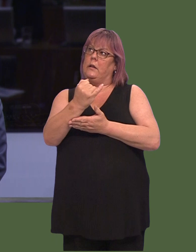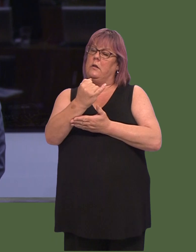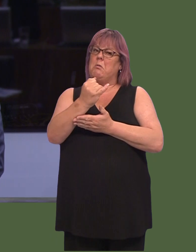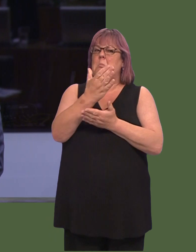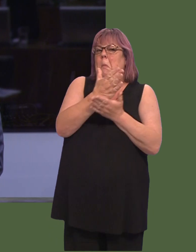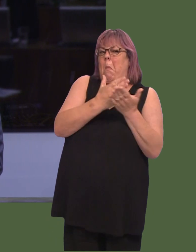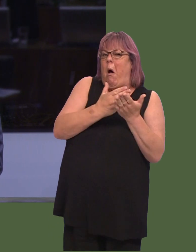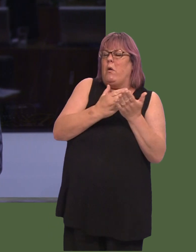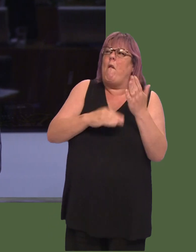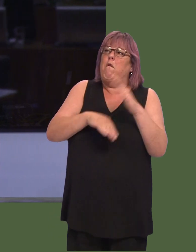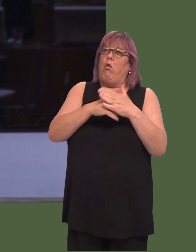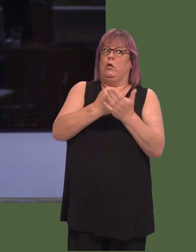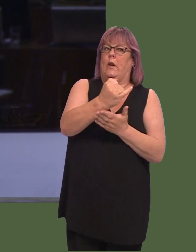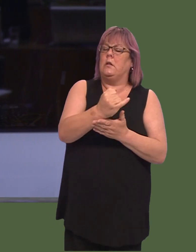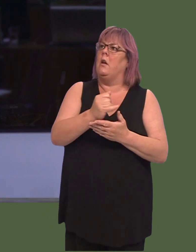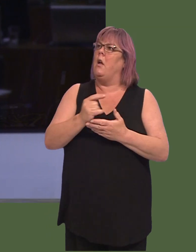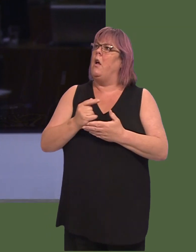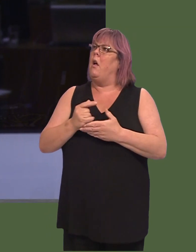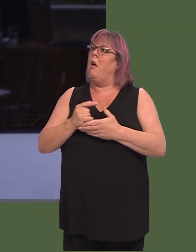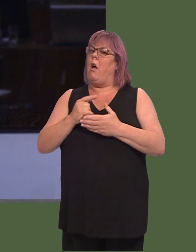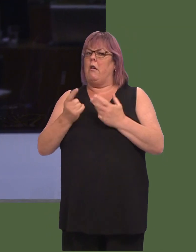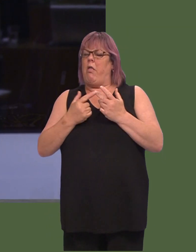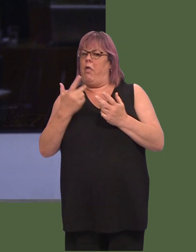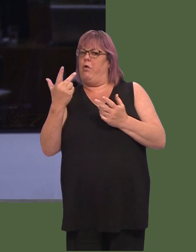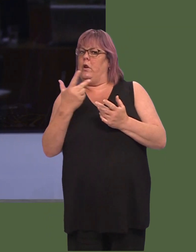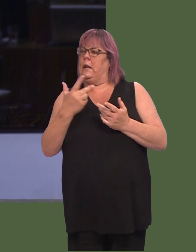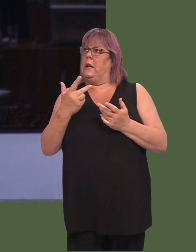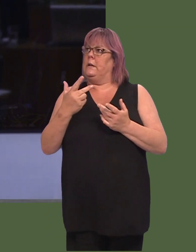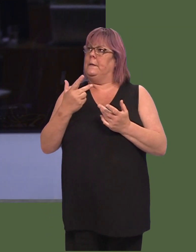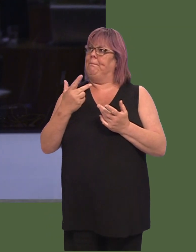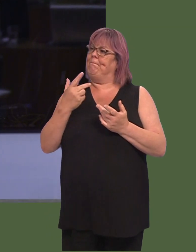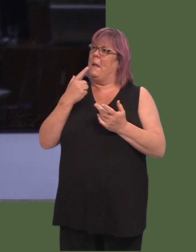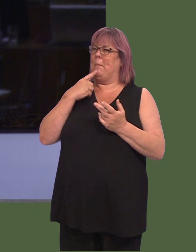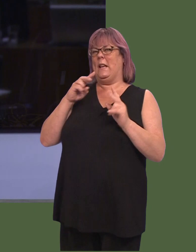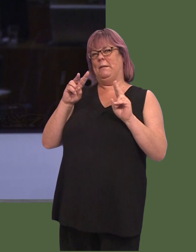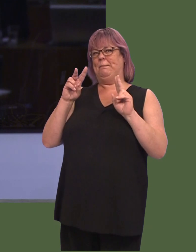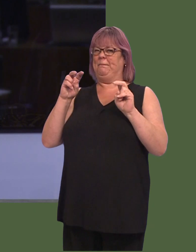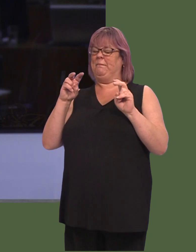rejected in whole or in part, while 13 have been describedóand many regret Welsh Government's